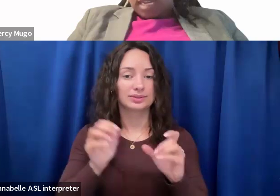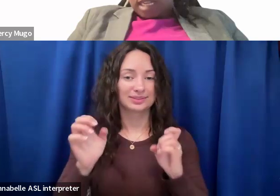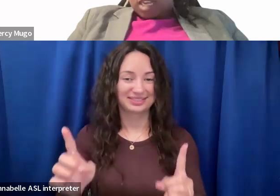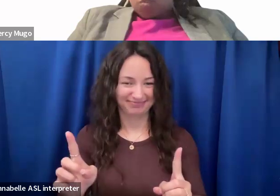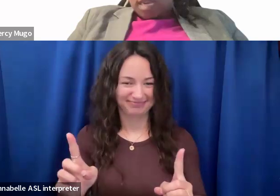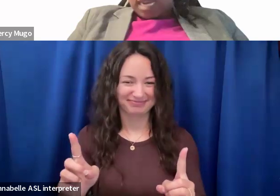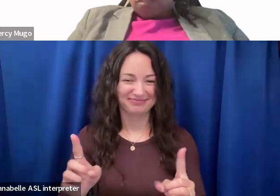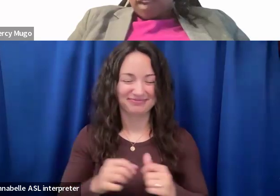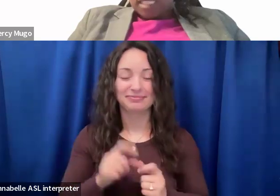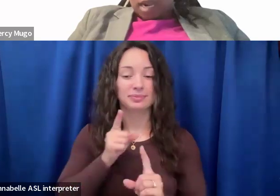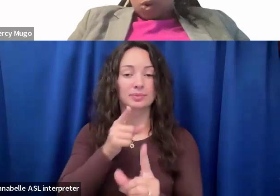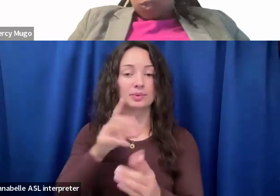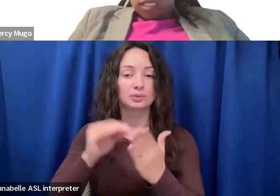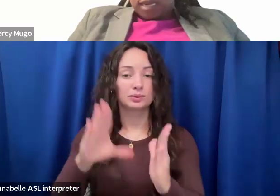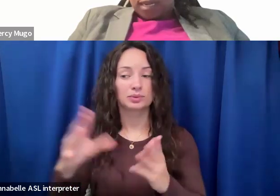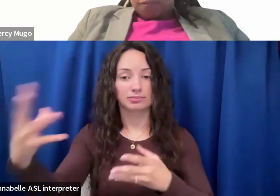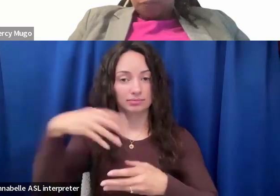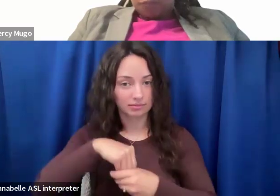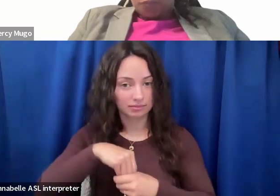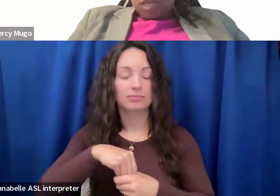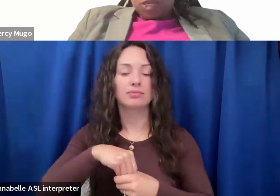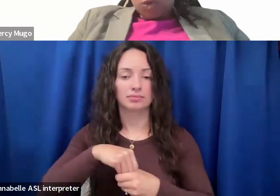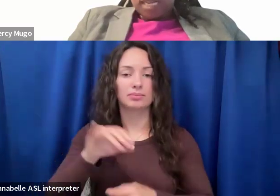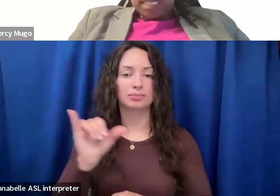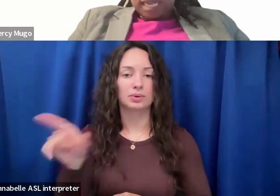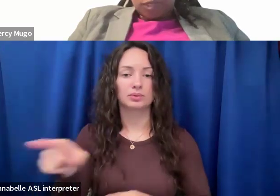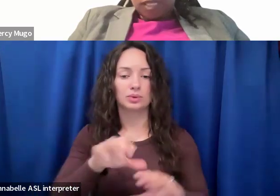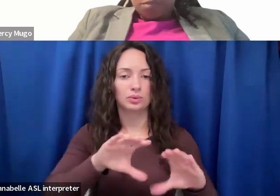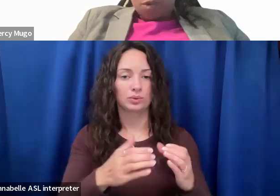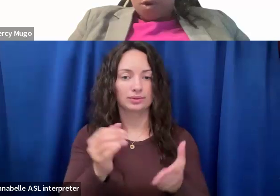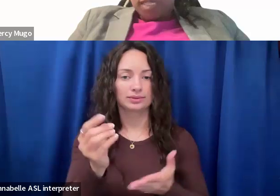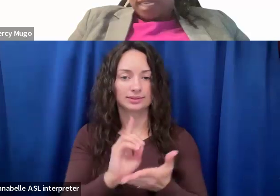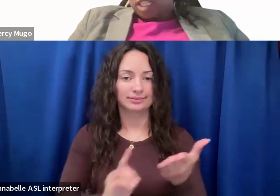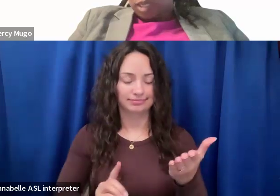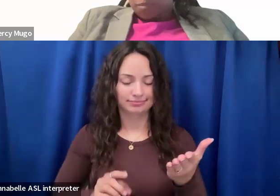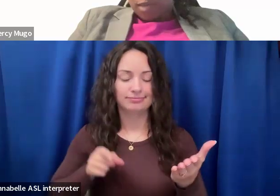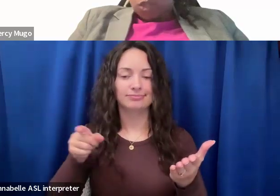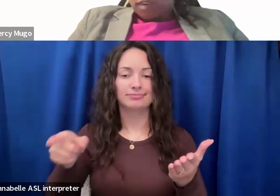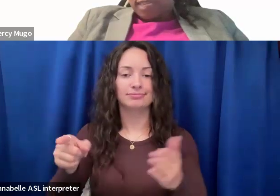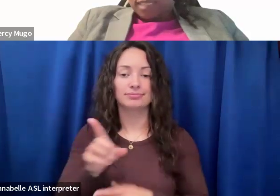student engagement and first year course design. Dr. Diana de la Rosa-Pohl is a recipient of an